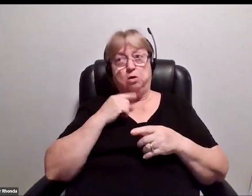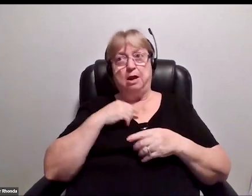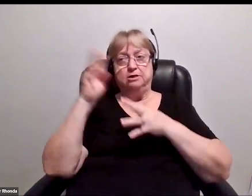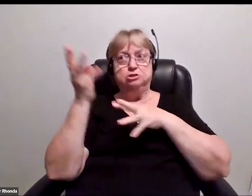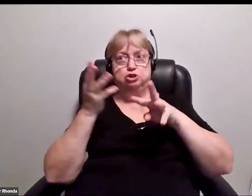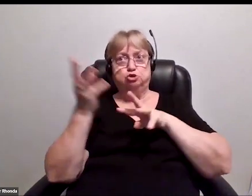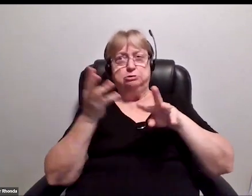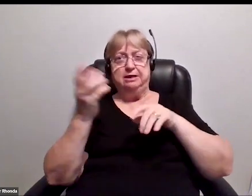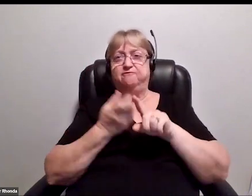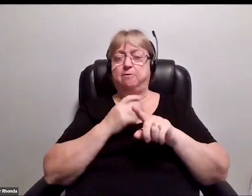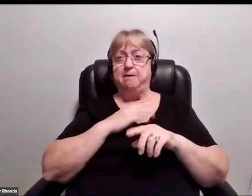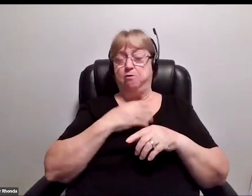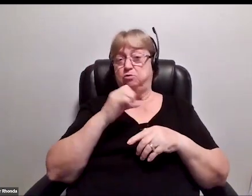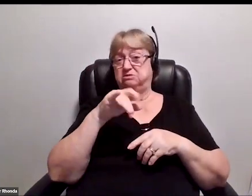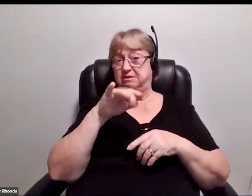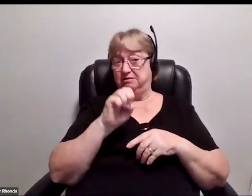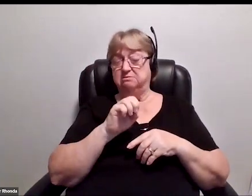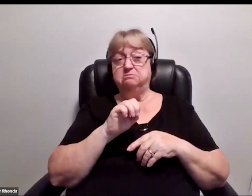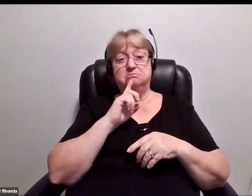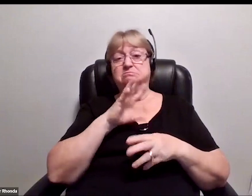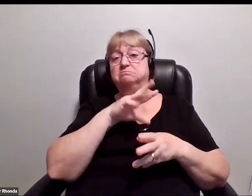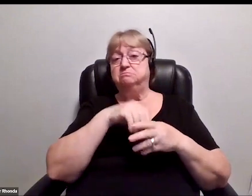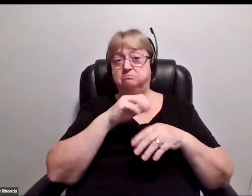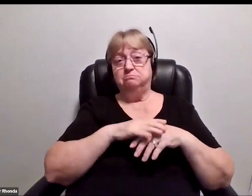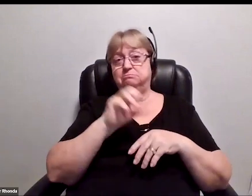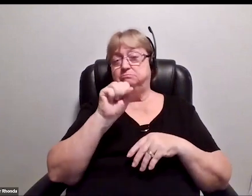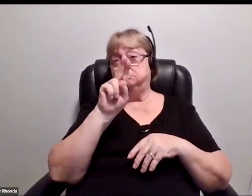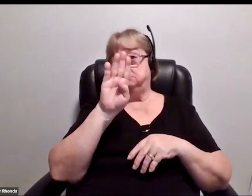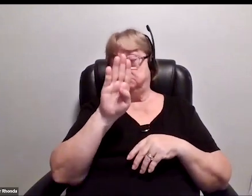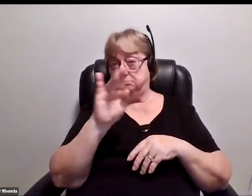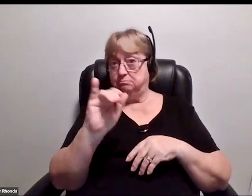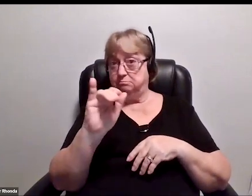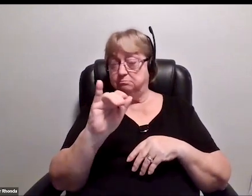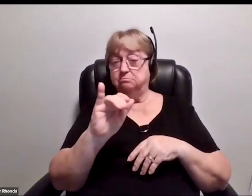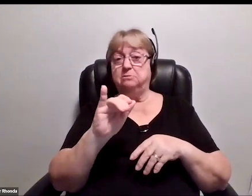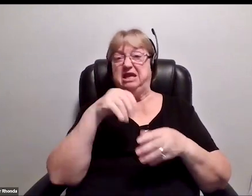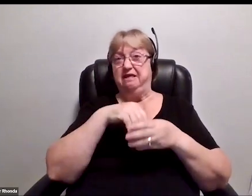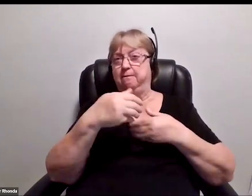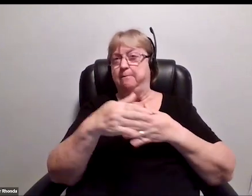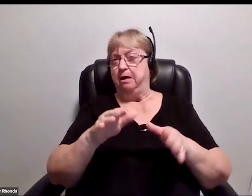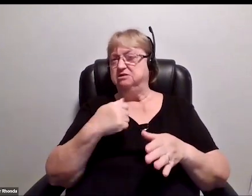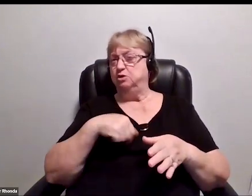Additionally, we will include them on a USB stick within the space weather boxes mentioned earlier.